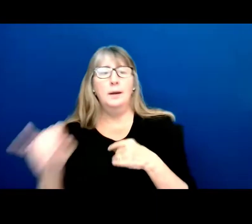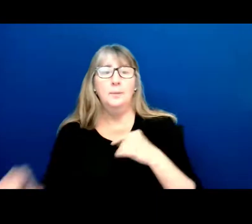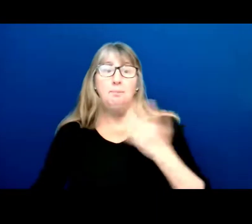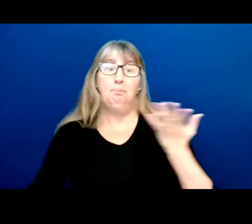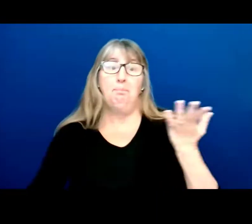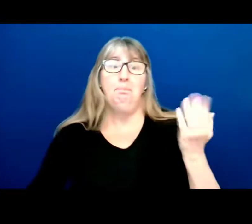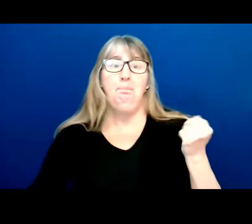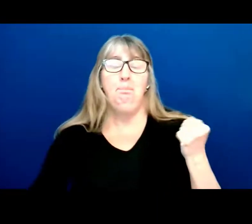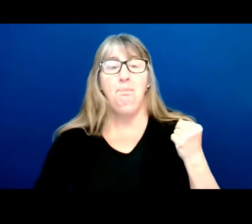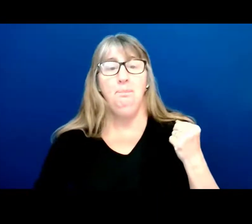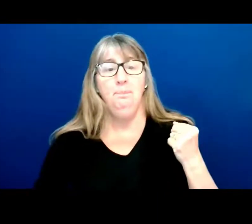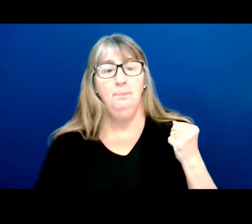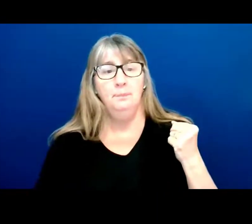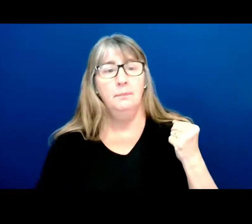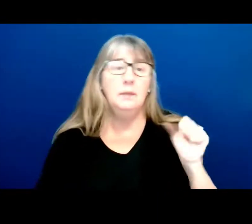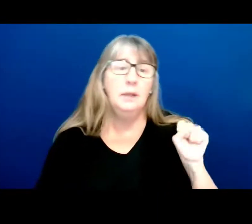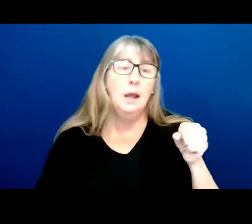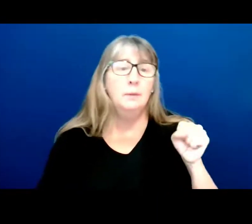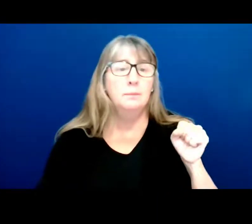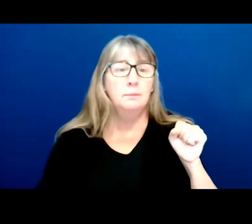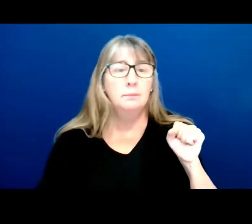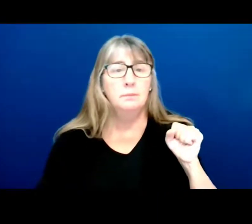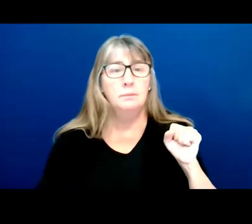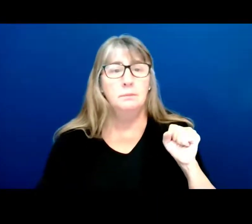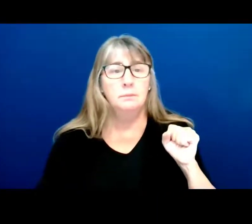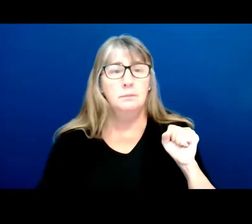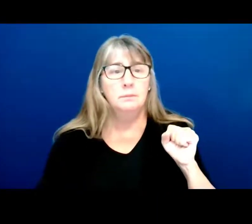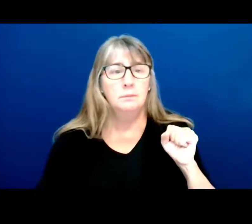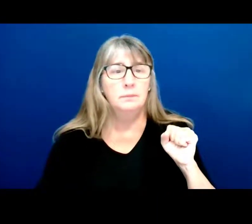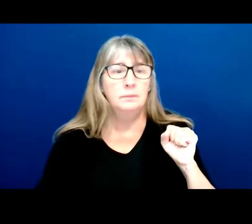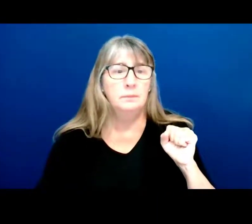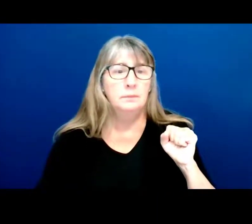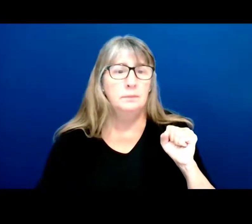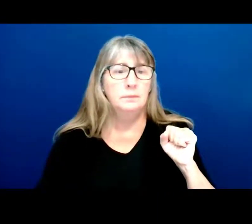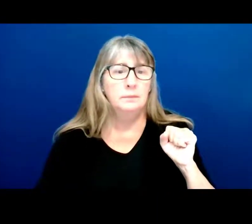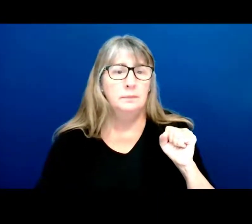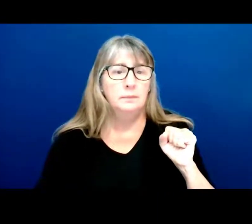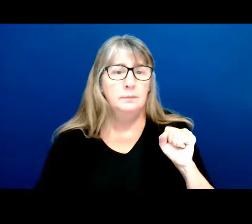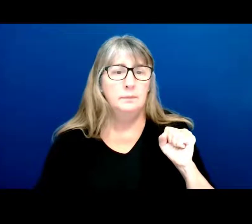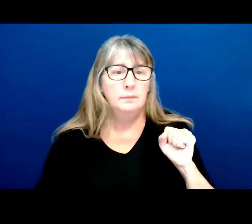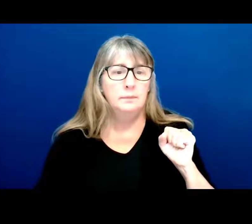Kathy Hancock: Yeah. Diane Dean: Okay. Kathy Hancock: And just so you know,